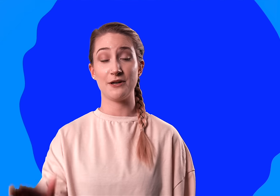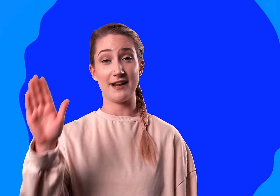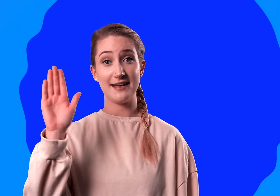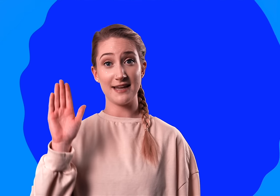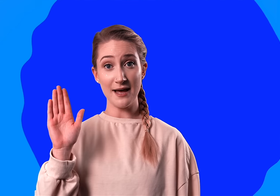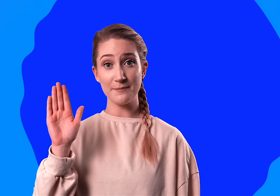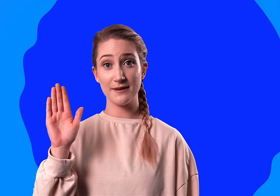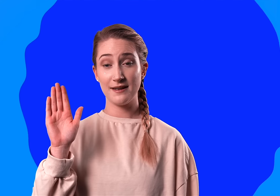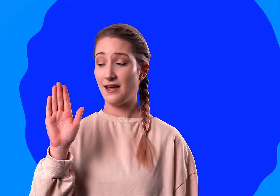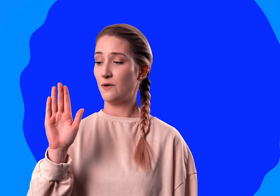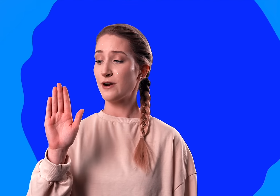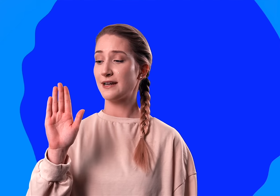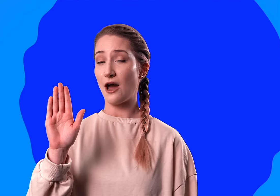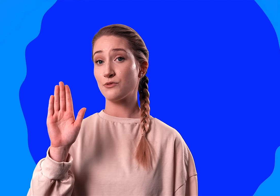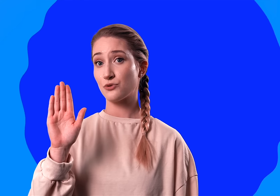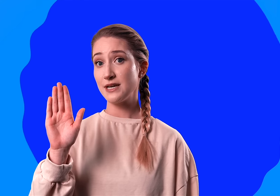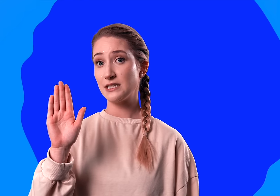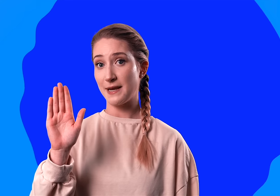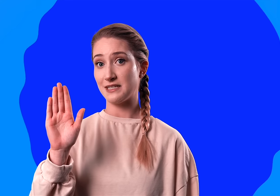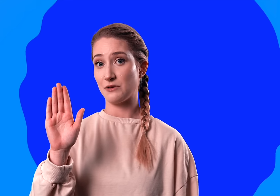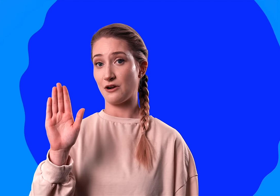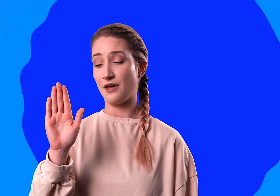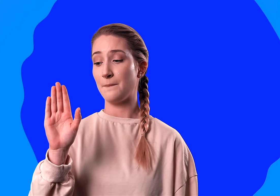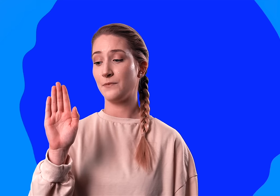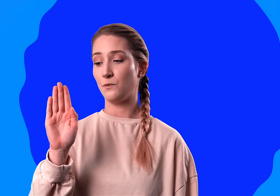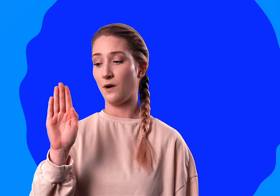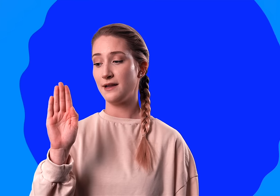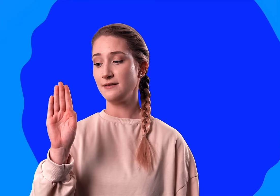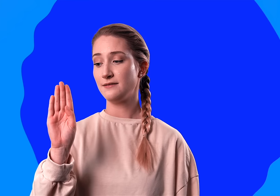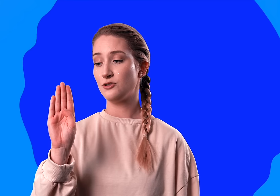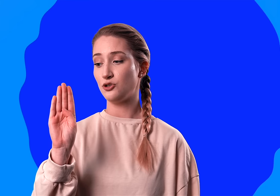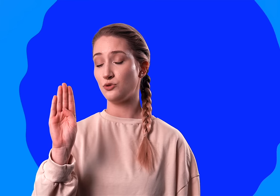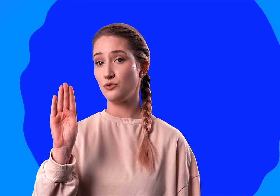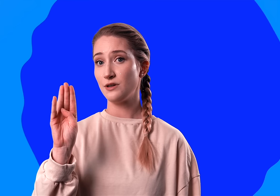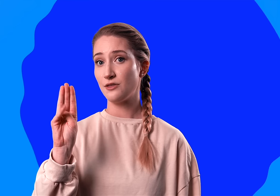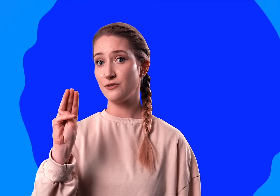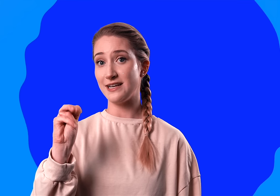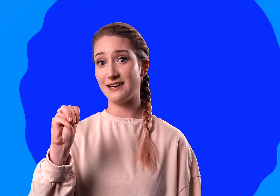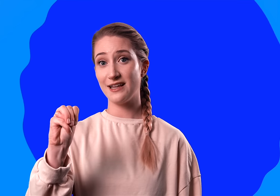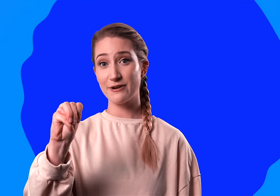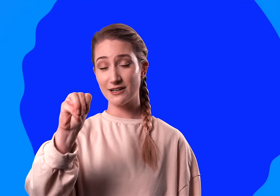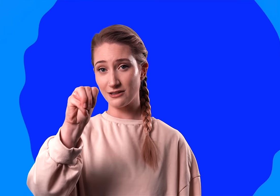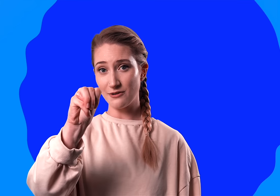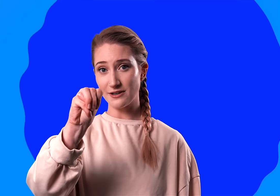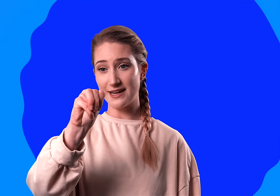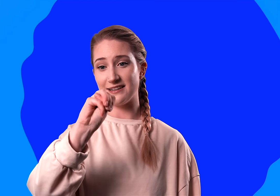So put your hand up, and we're going to count three spaces with our thumb. One, two, three. We're going to close our hand.